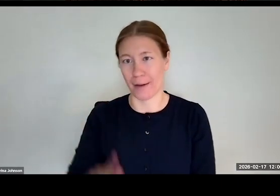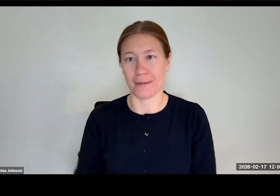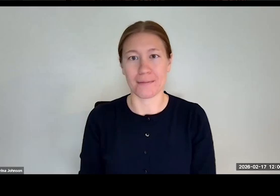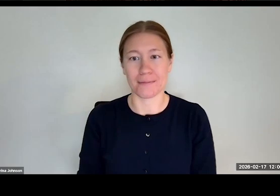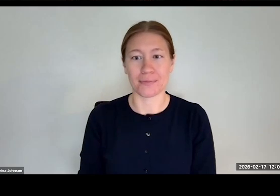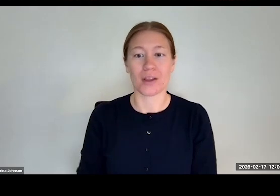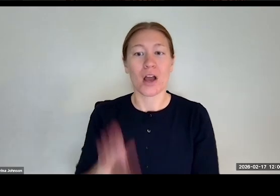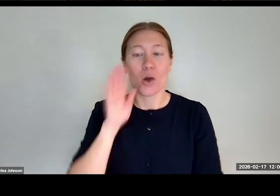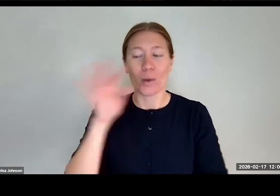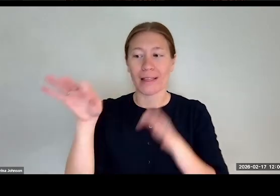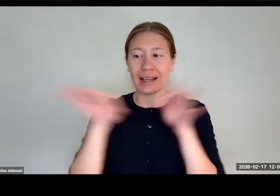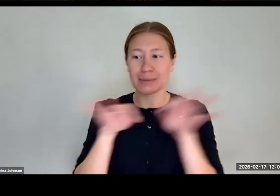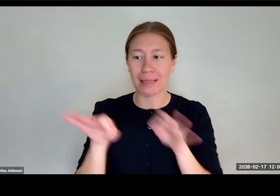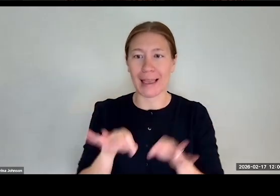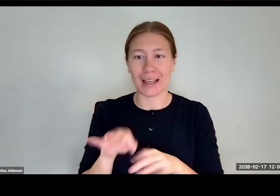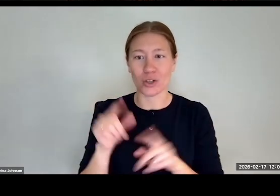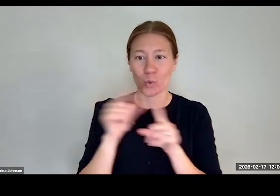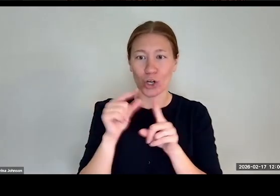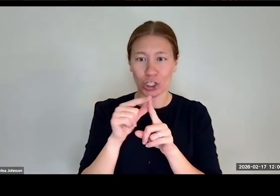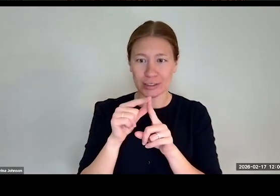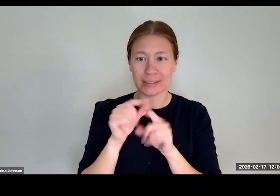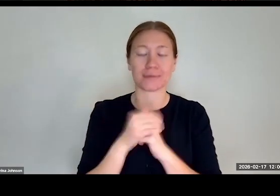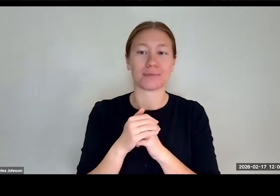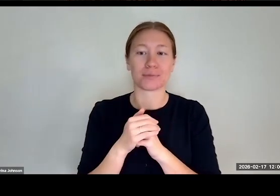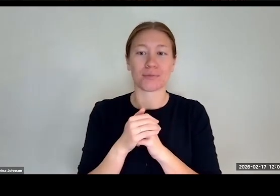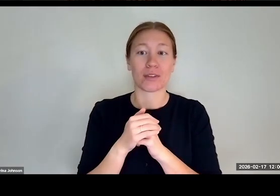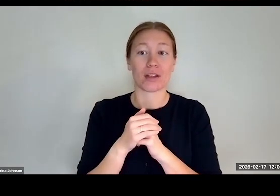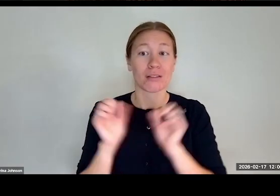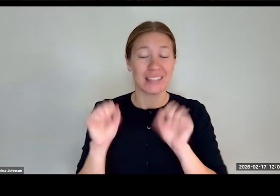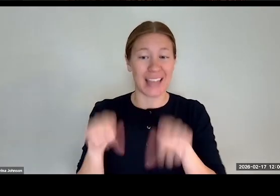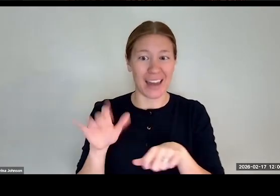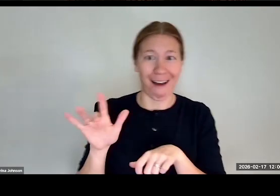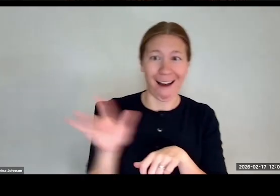in a different language in the document by highlighting it going into language and then applying the text directly.